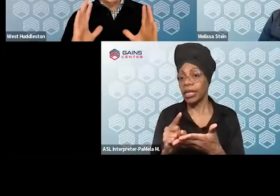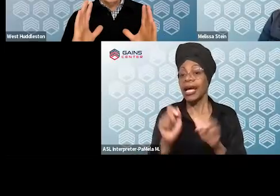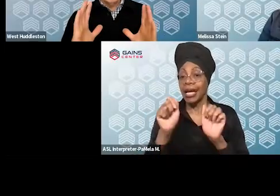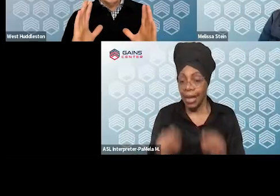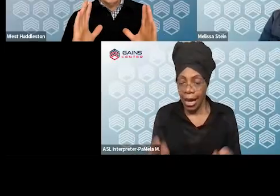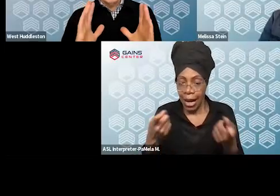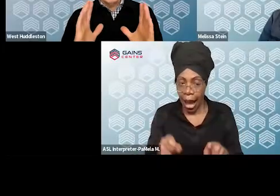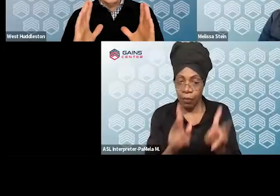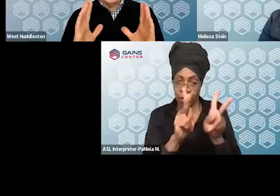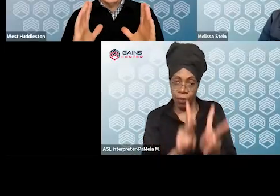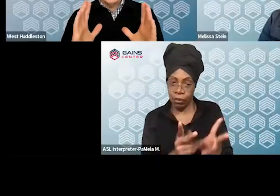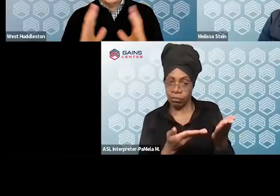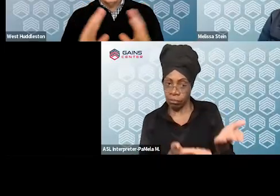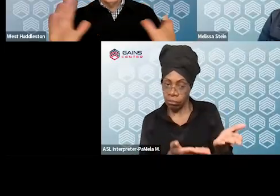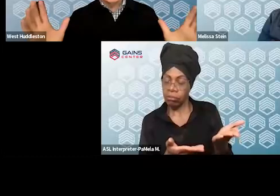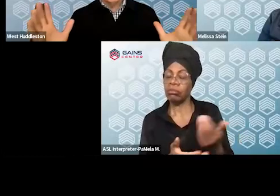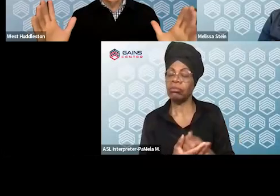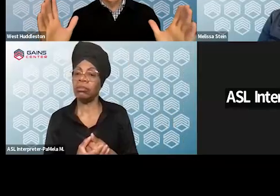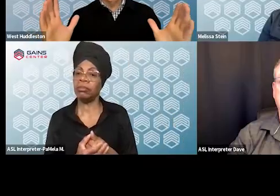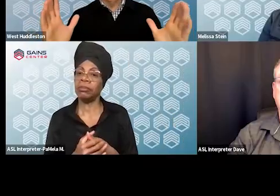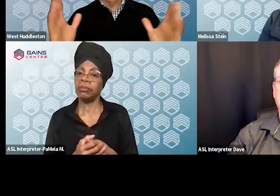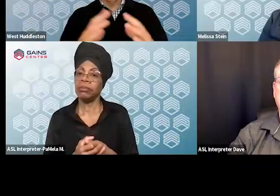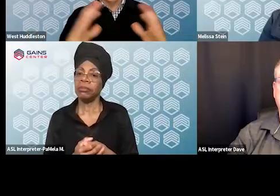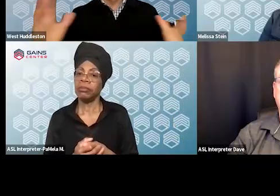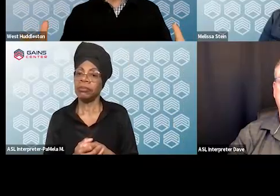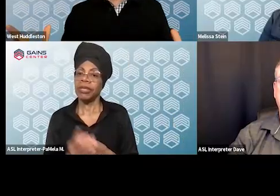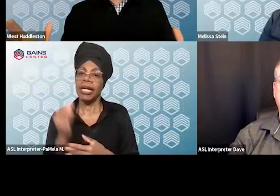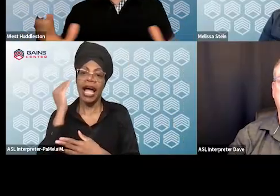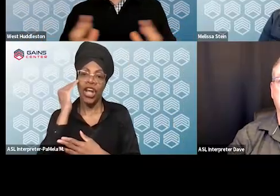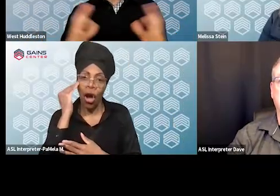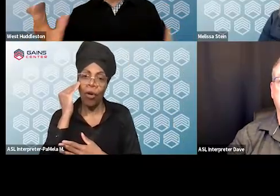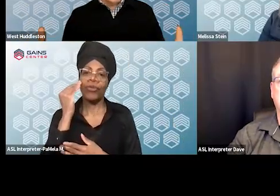and I know that there are ways to circumvent all drug tests,